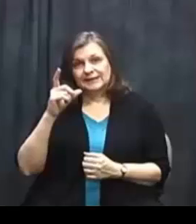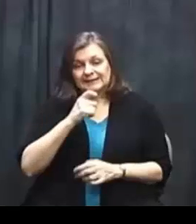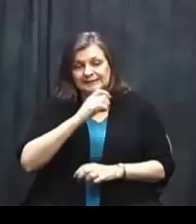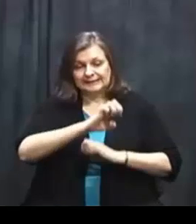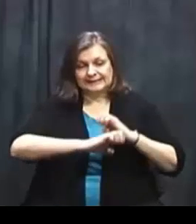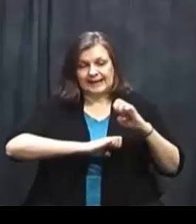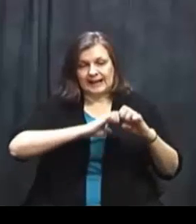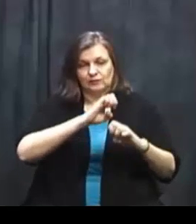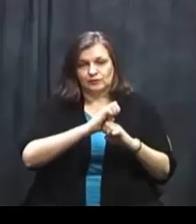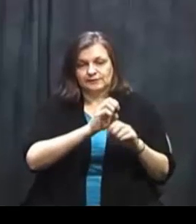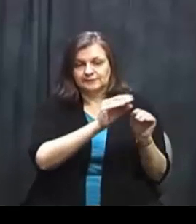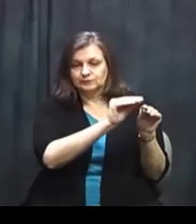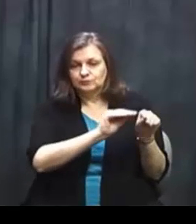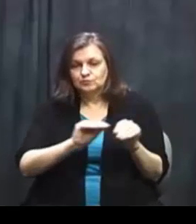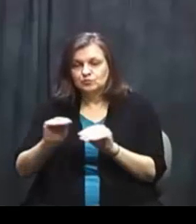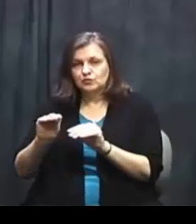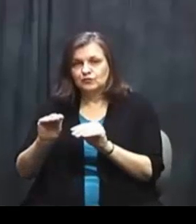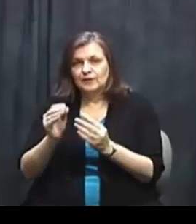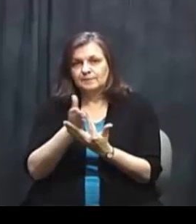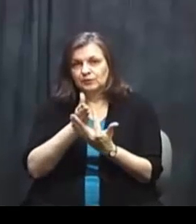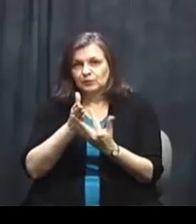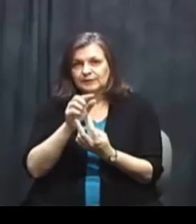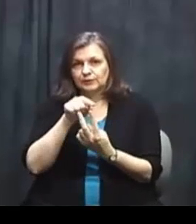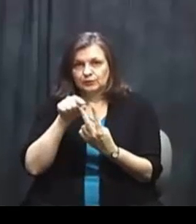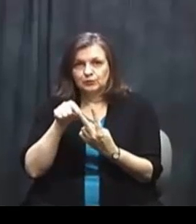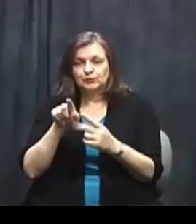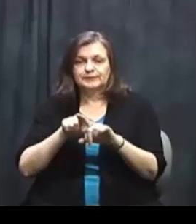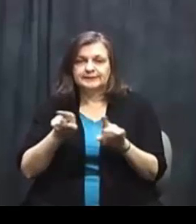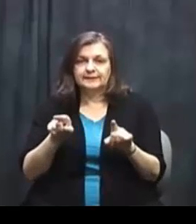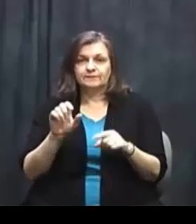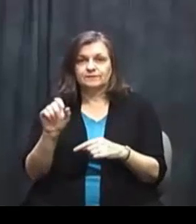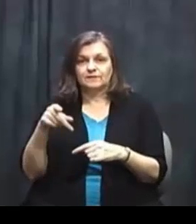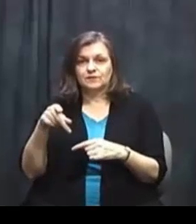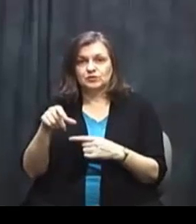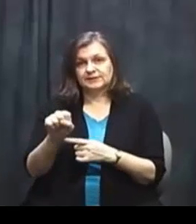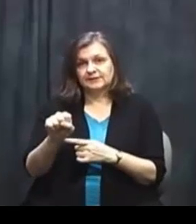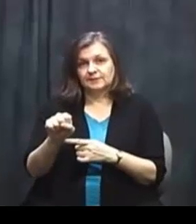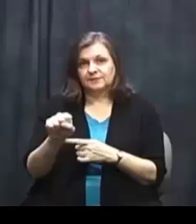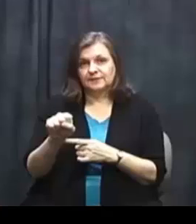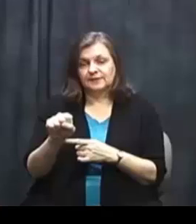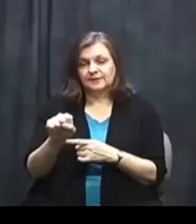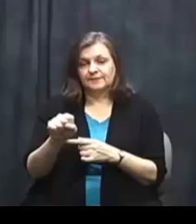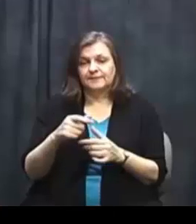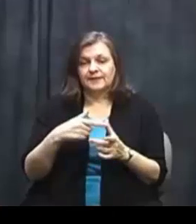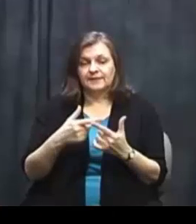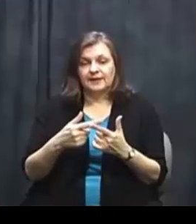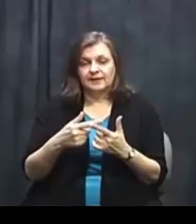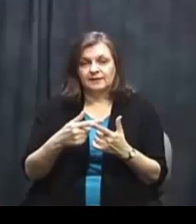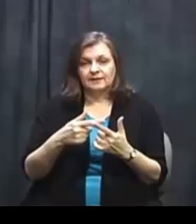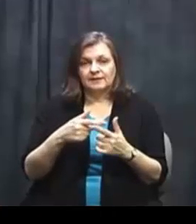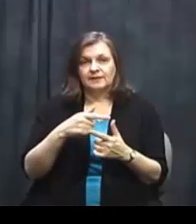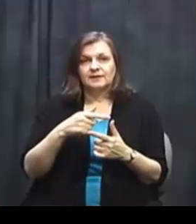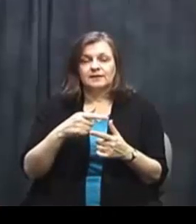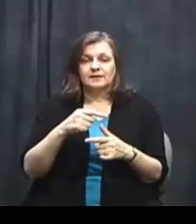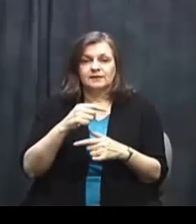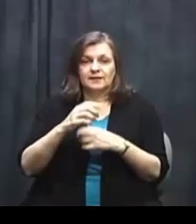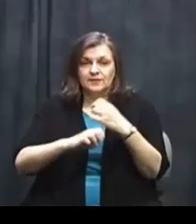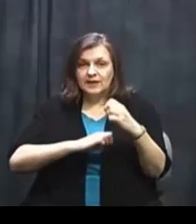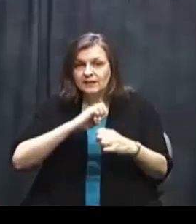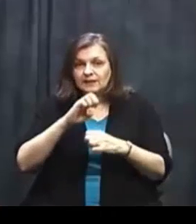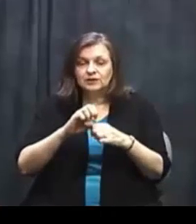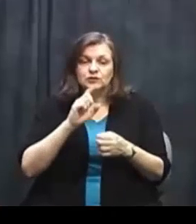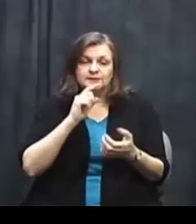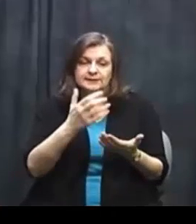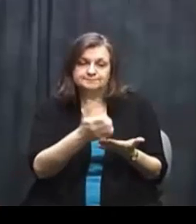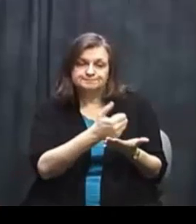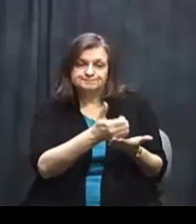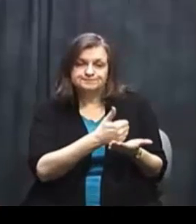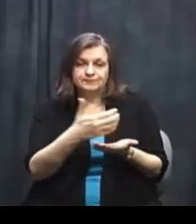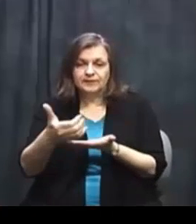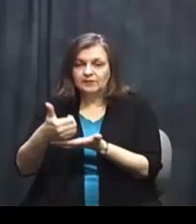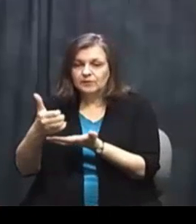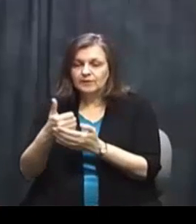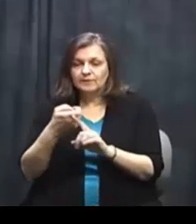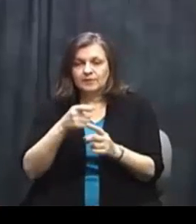electrons between two different photosystems and harvest them -- harvest the electrons from two different